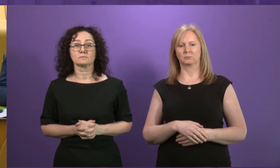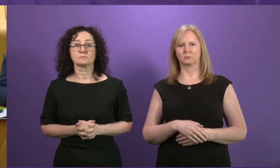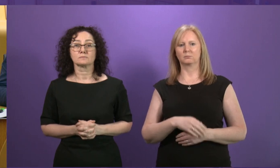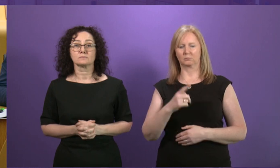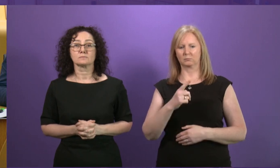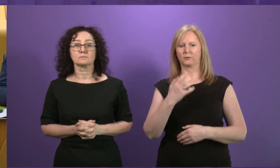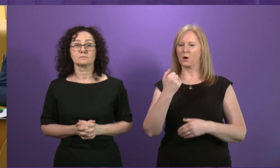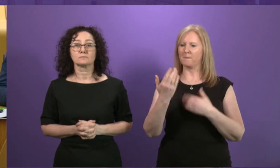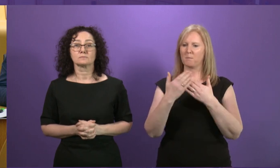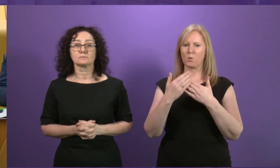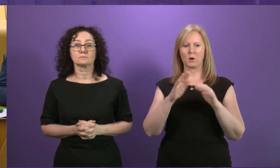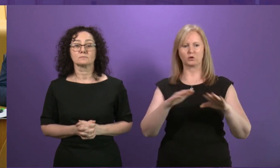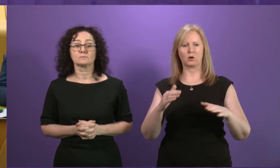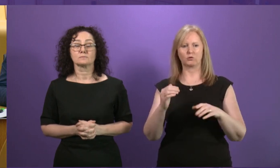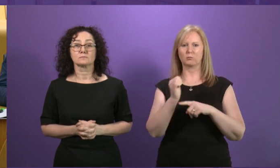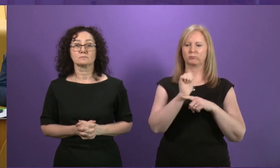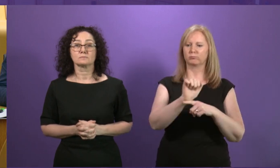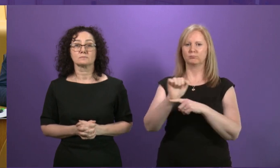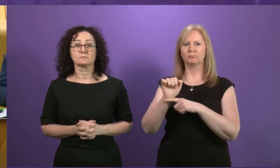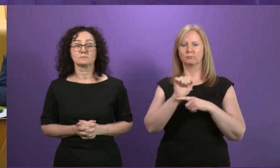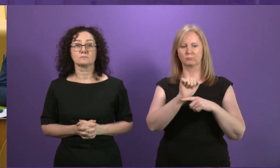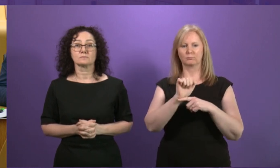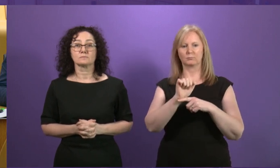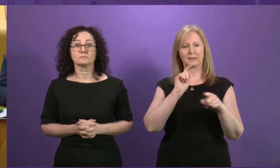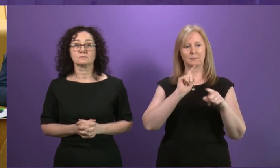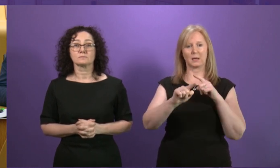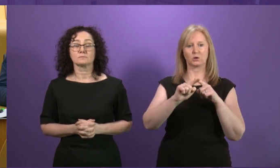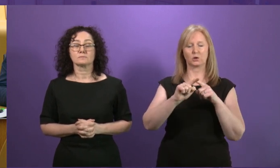protected from injury, particularly in low-income areas, as a result of 20mph speed limits.